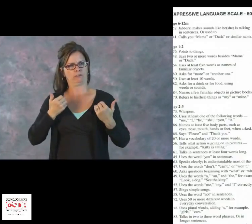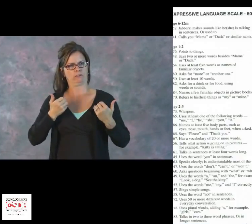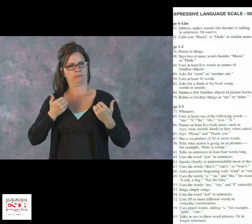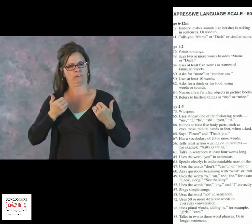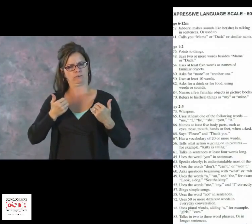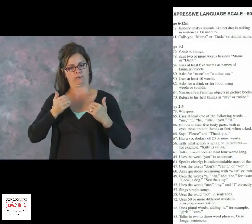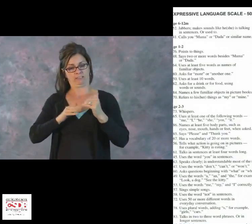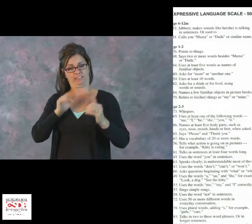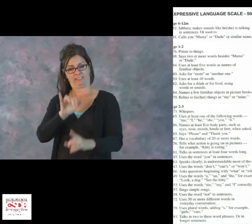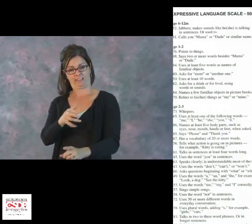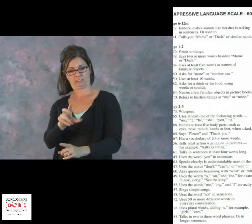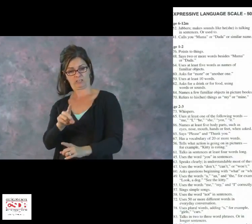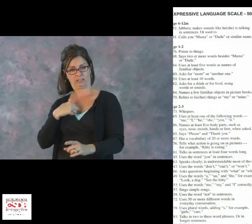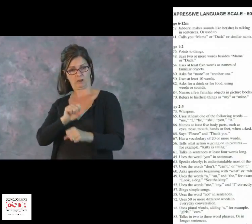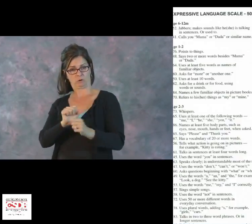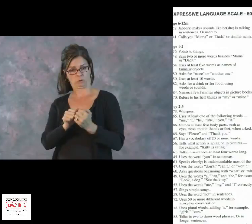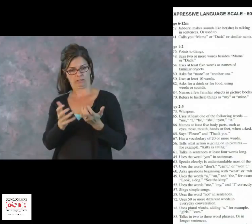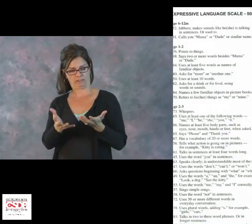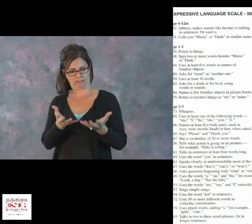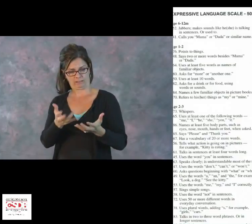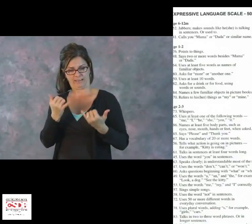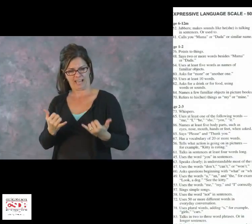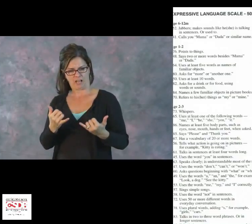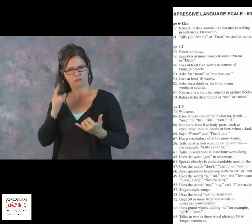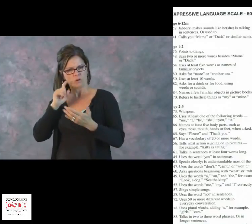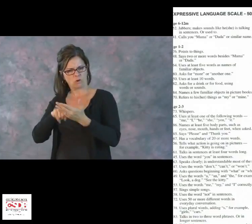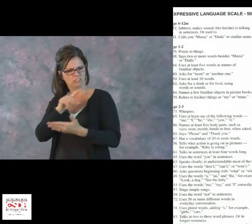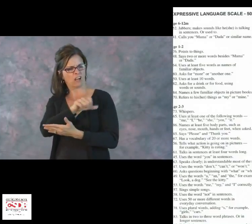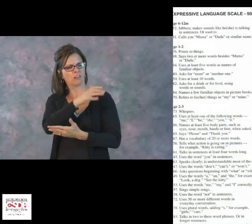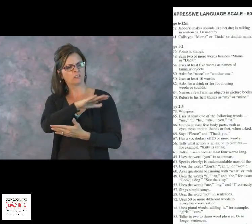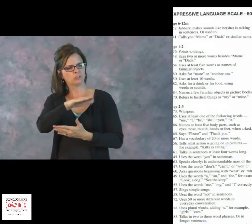Then those would immediately become the items that you would be considering for goals